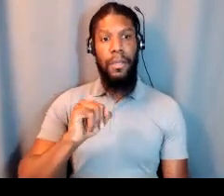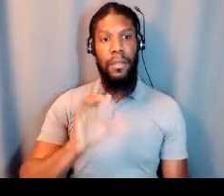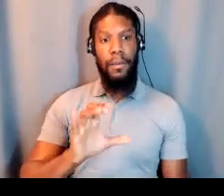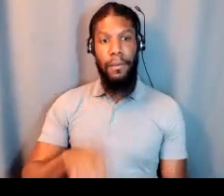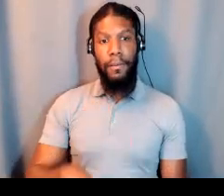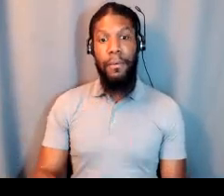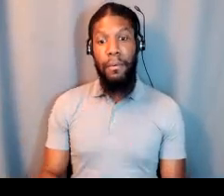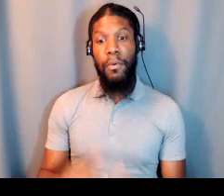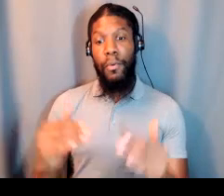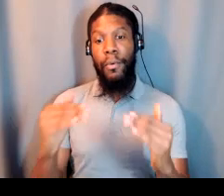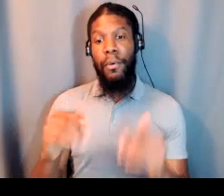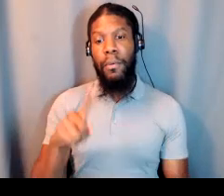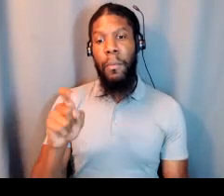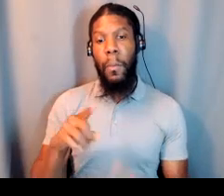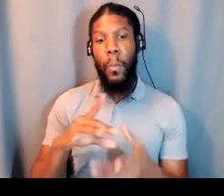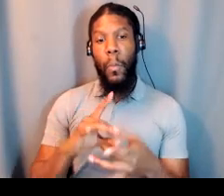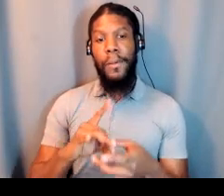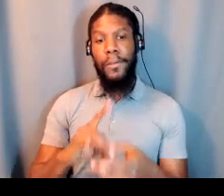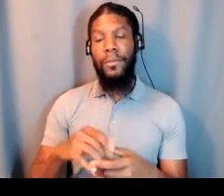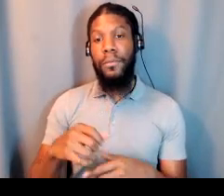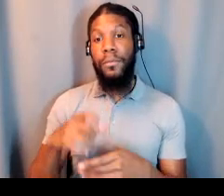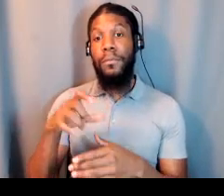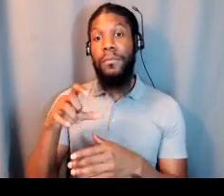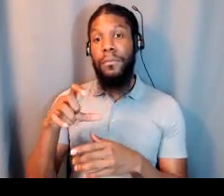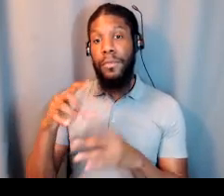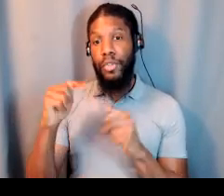that you studied and whether or not they had previous experience with